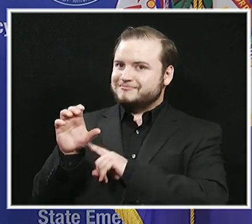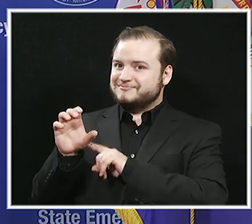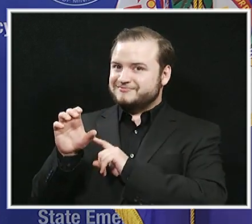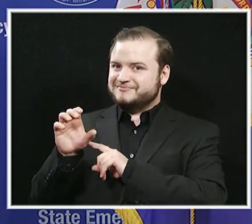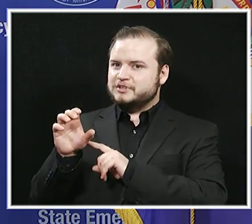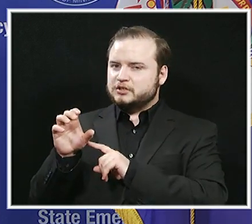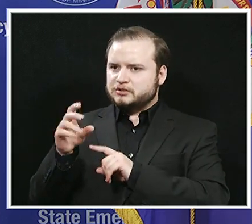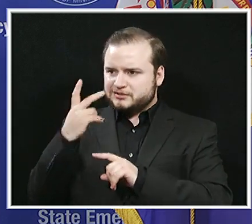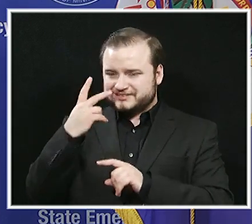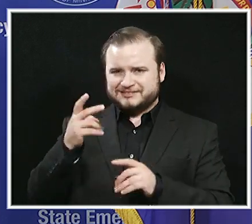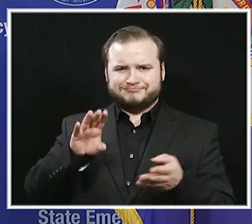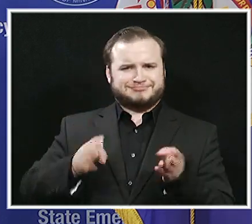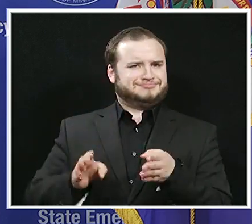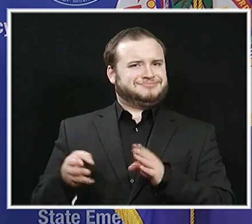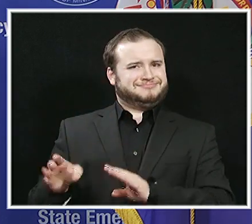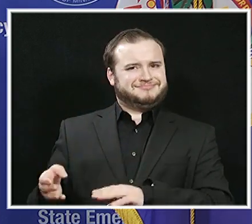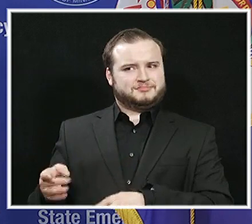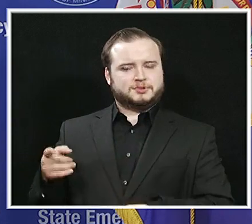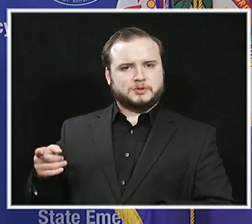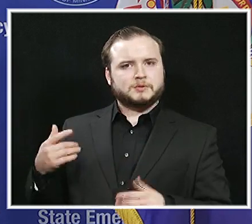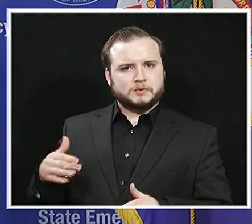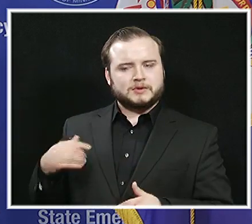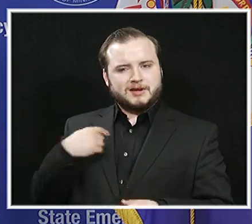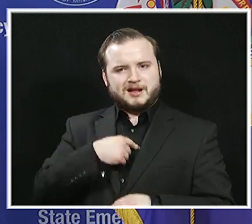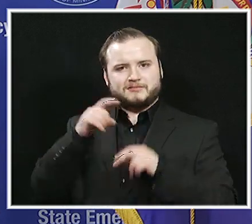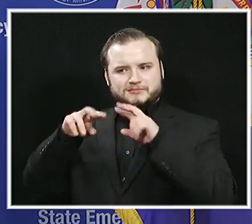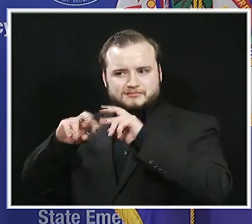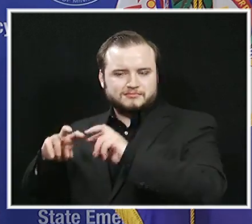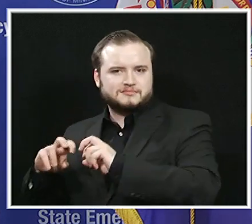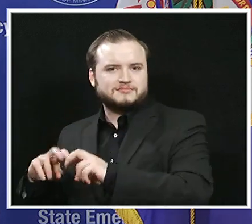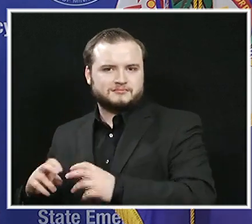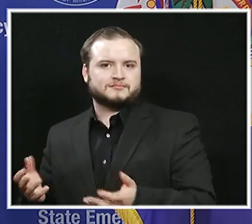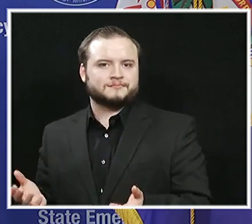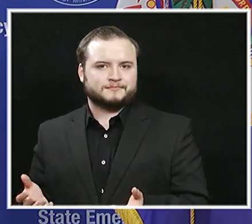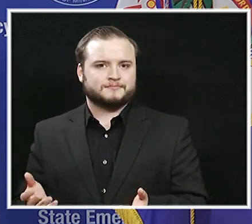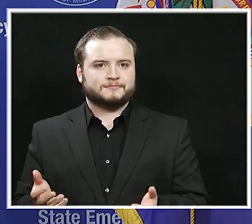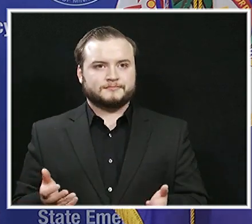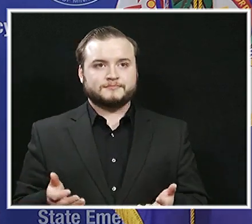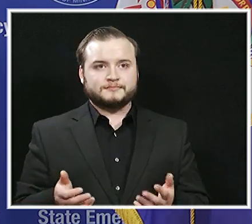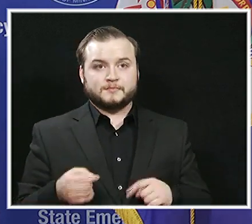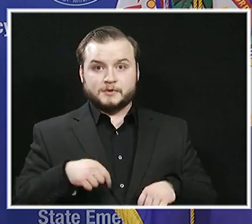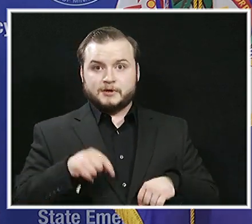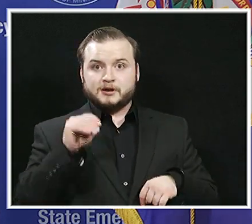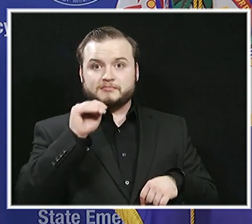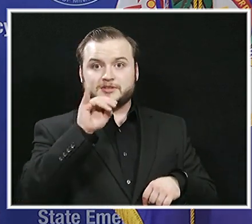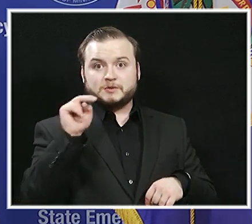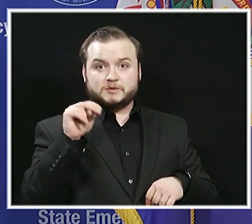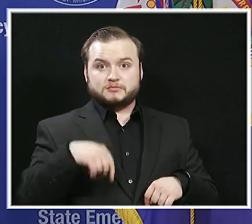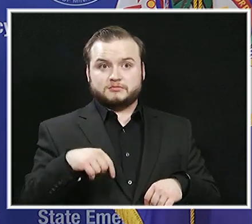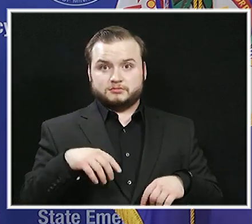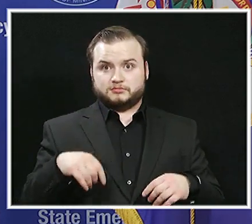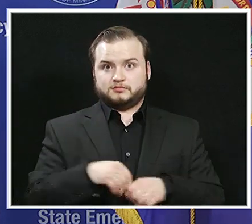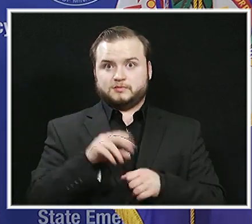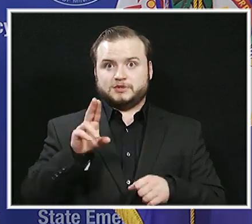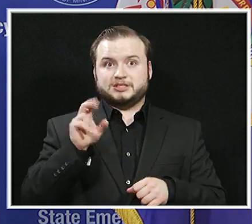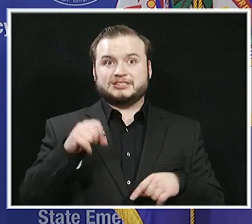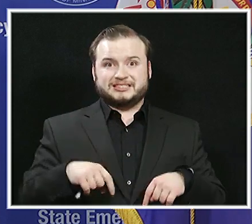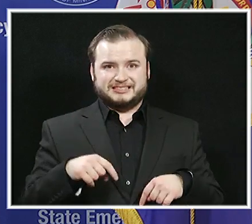I do think the thing and just candidly that concerns me is these longterm care facility fatalities are things that we have to continue to focus on and figure it out.